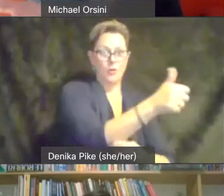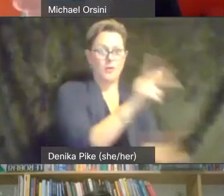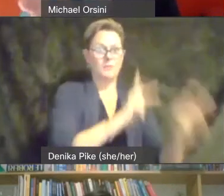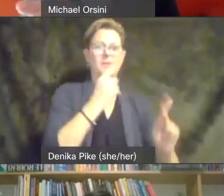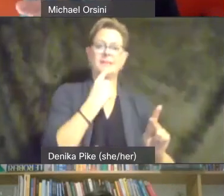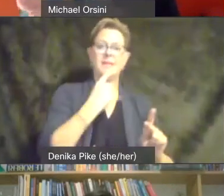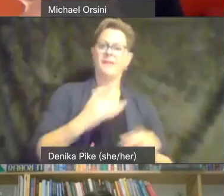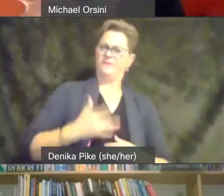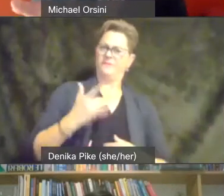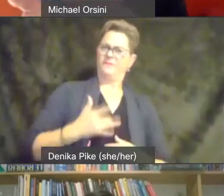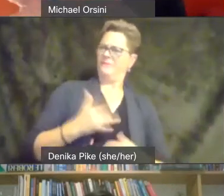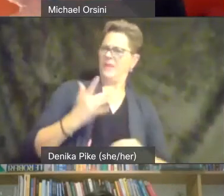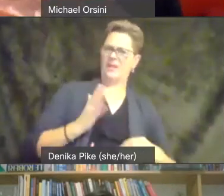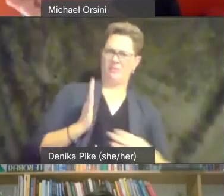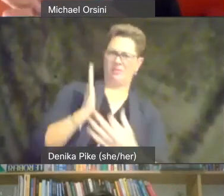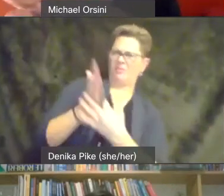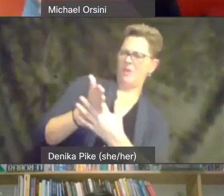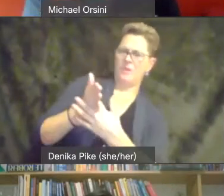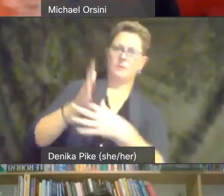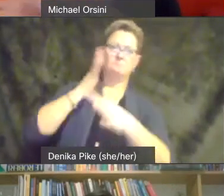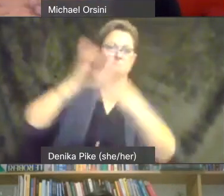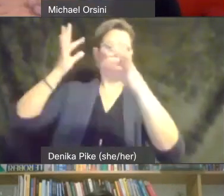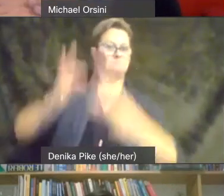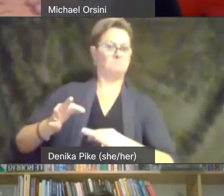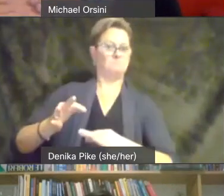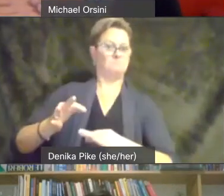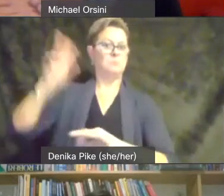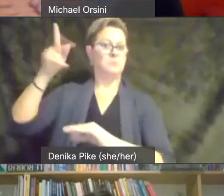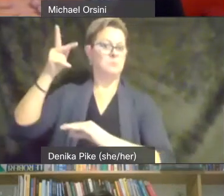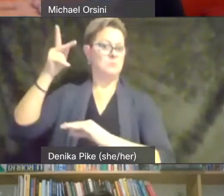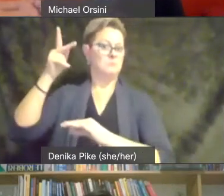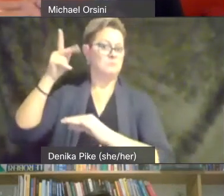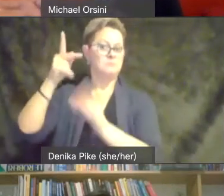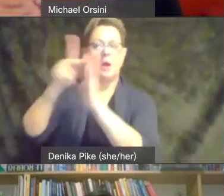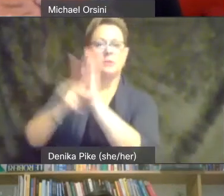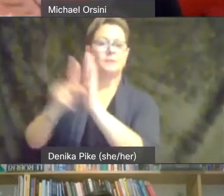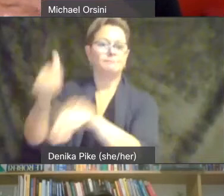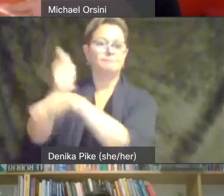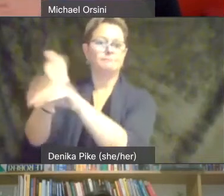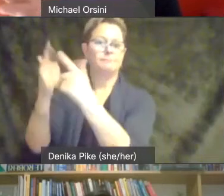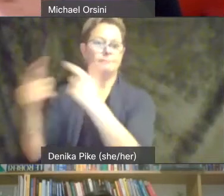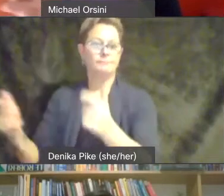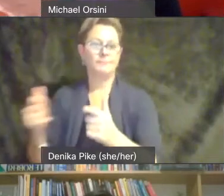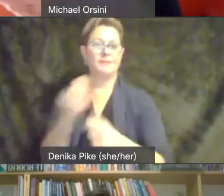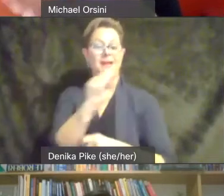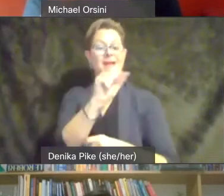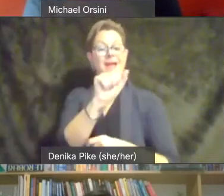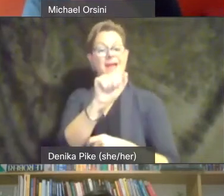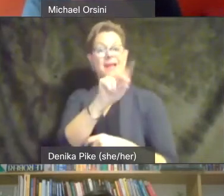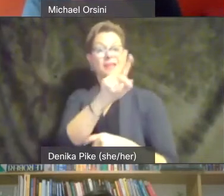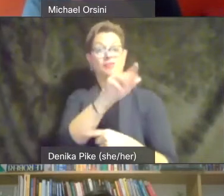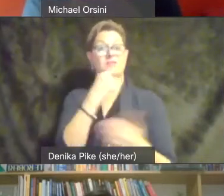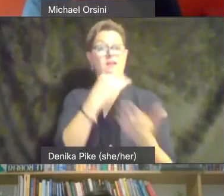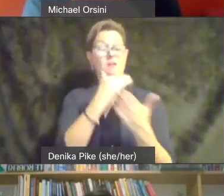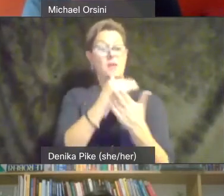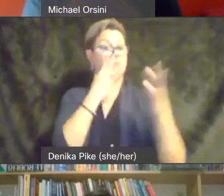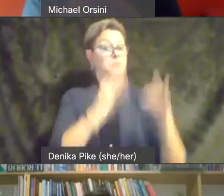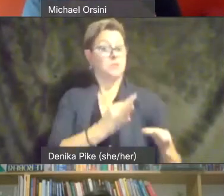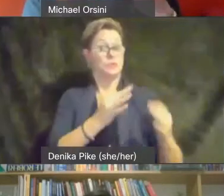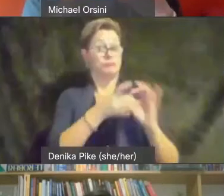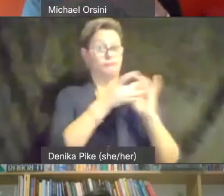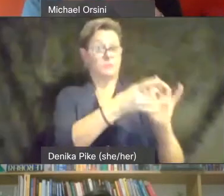Sound decision making policy making Andrea was talking about decisions around vaccines, which are really mode. Right I mean, I think people make decisions for all kinds of reasons. So.